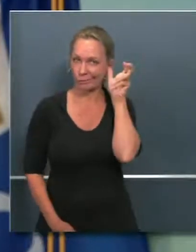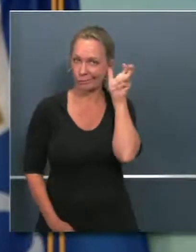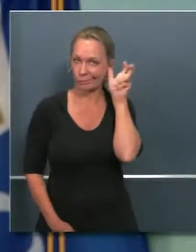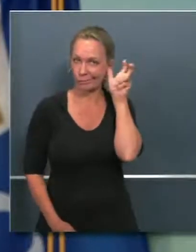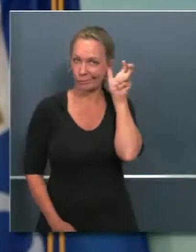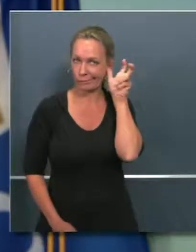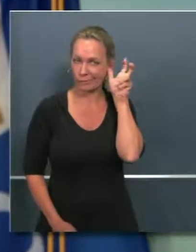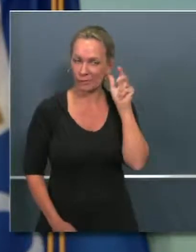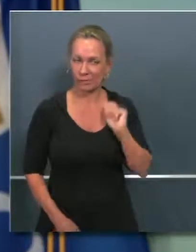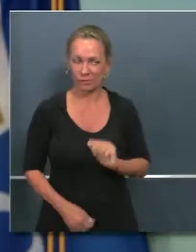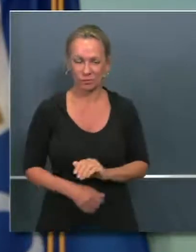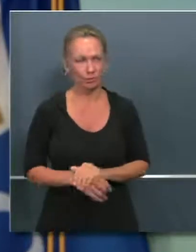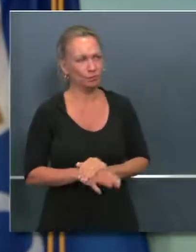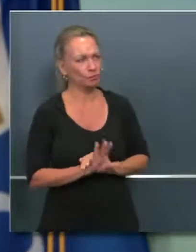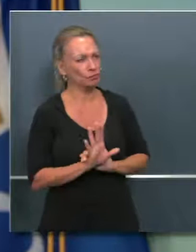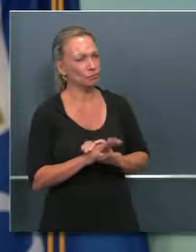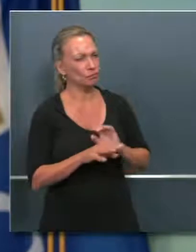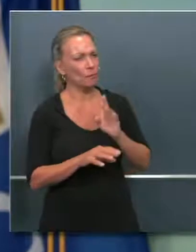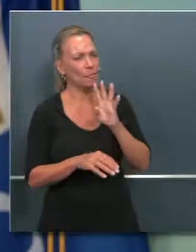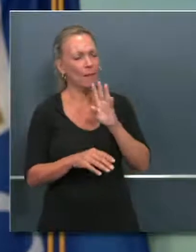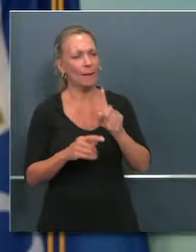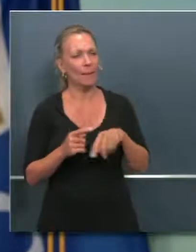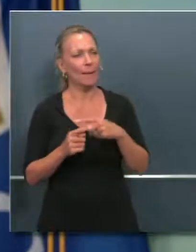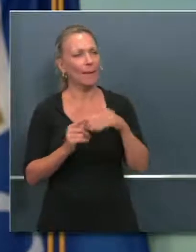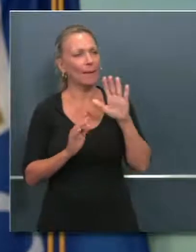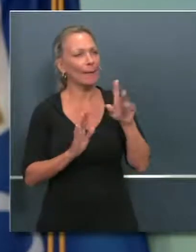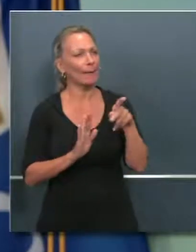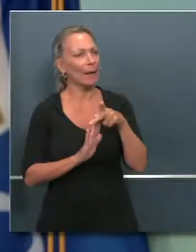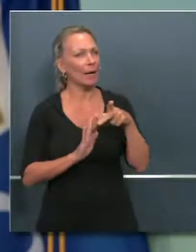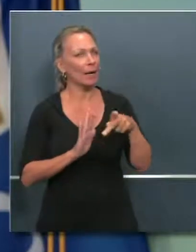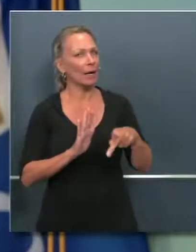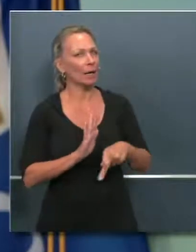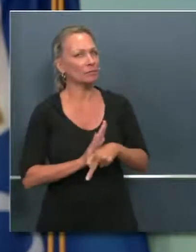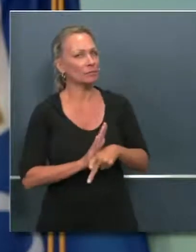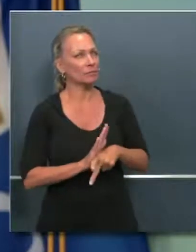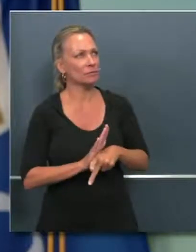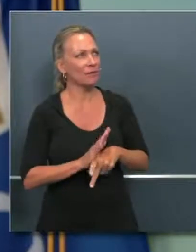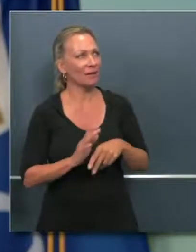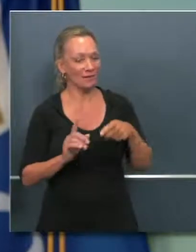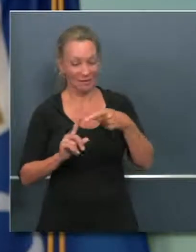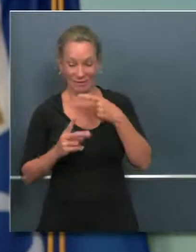some of the calls from some North Bay local and state representatives for the federal courts to